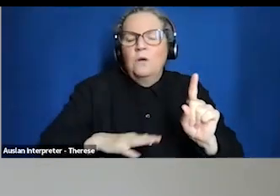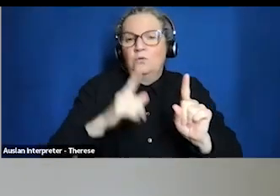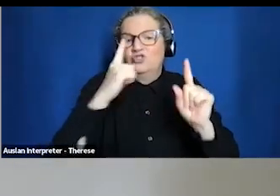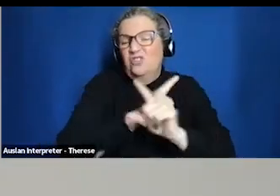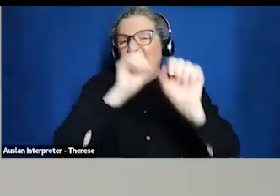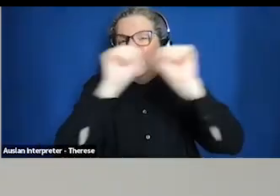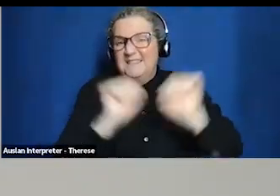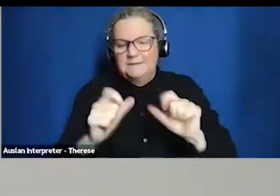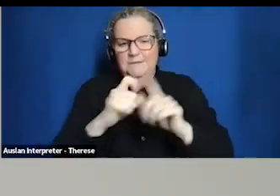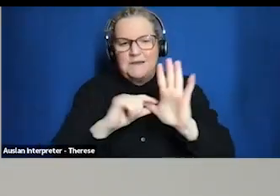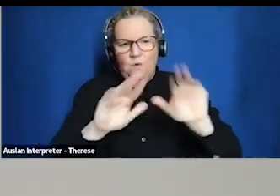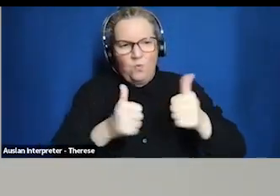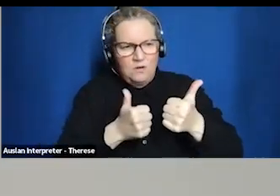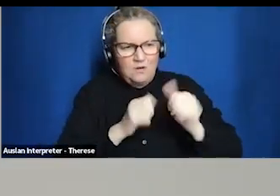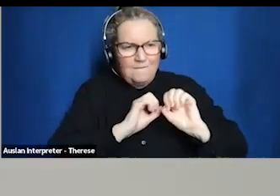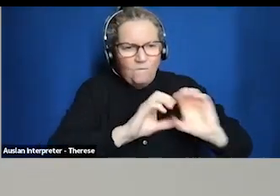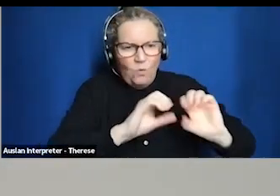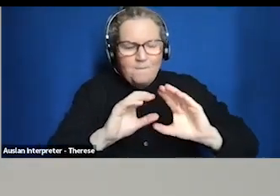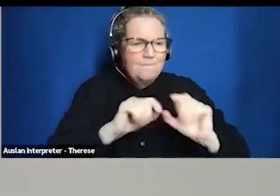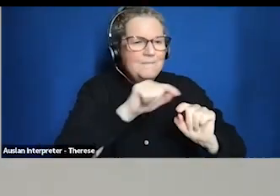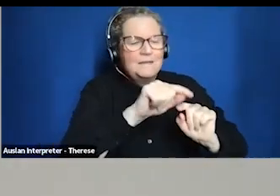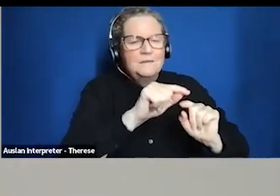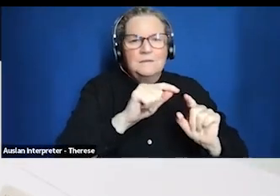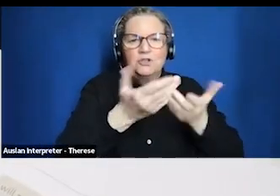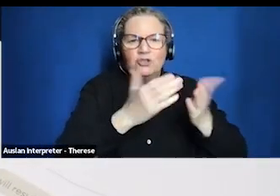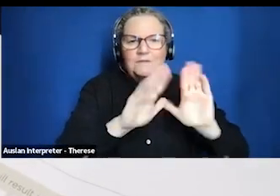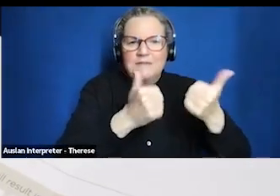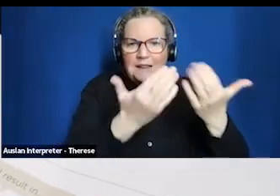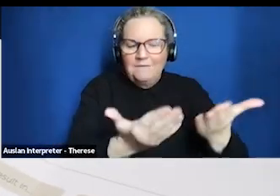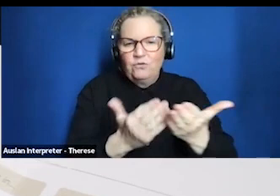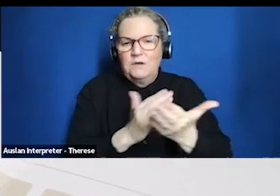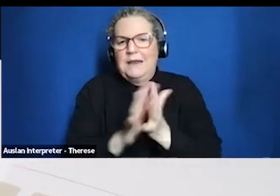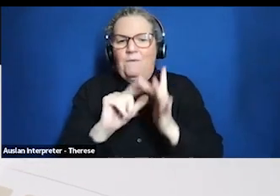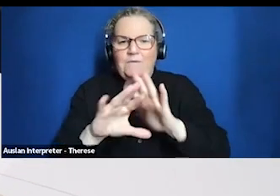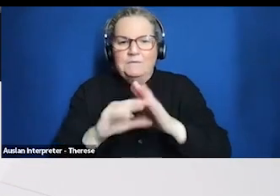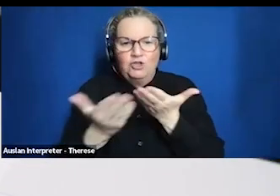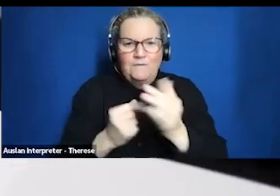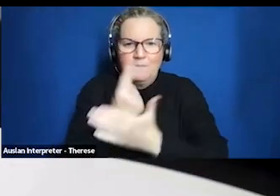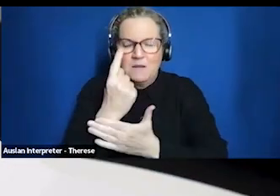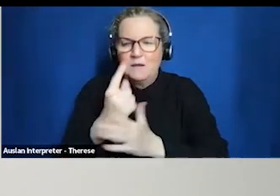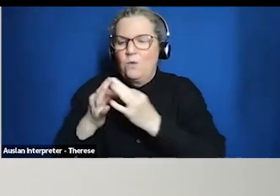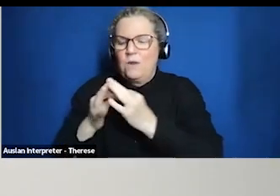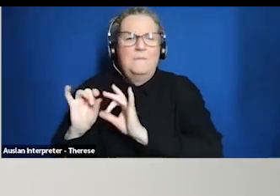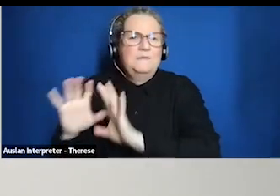service delivery, the way that investment in services happens, the way organizations themselves might make changes,